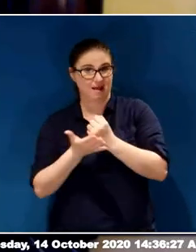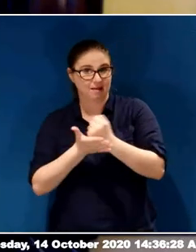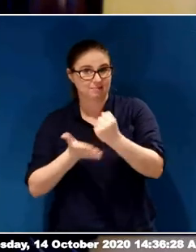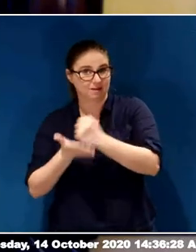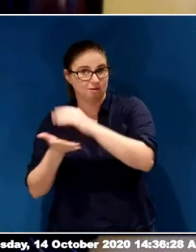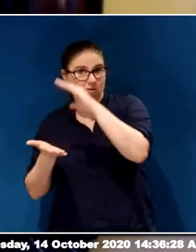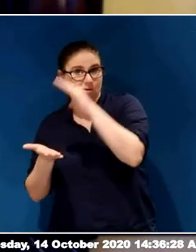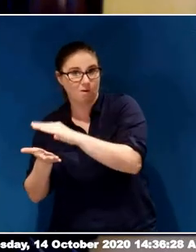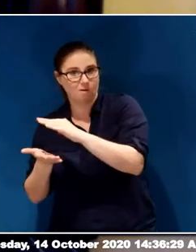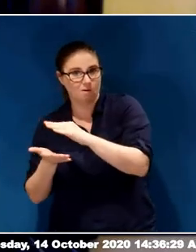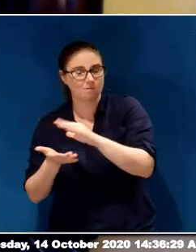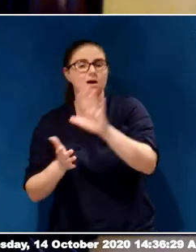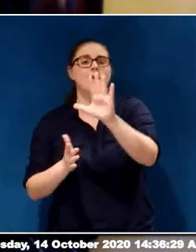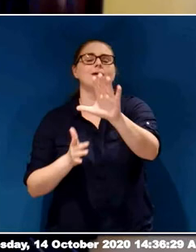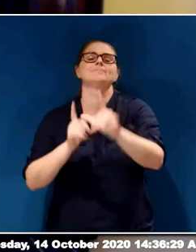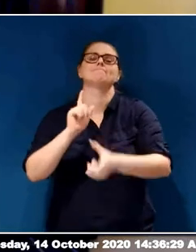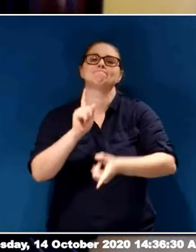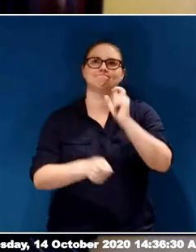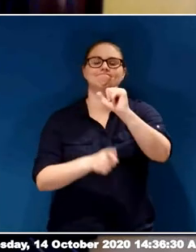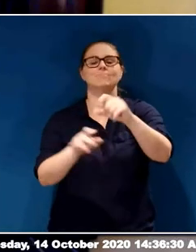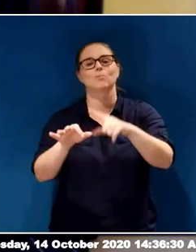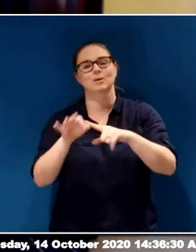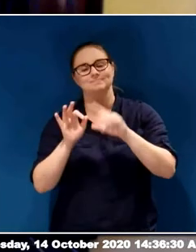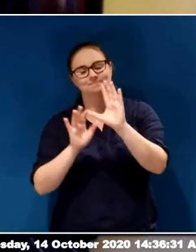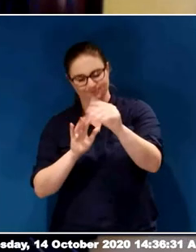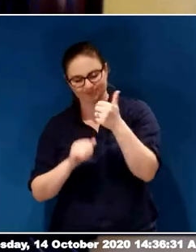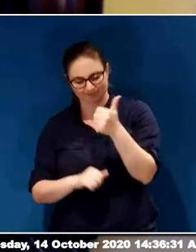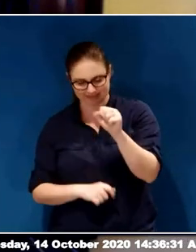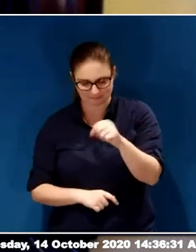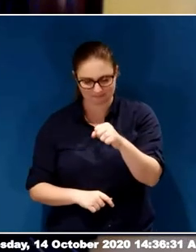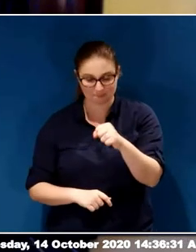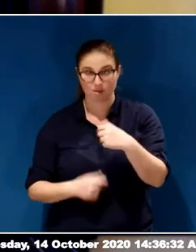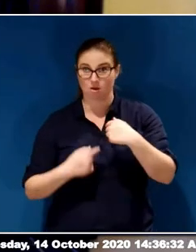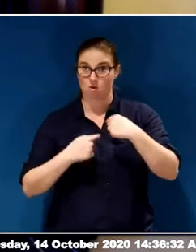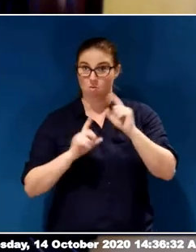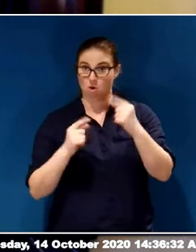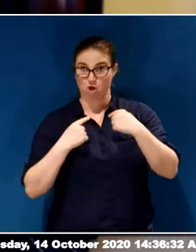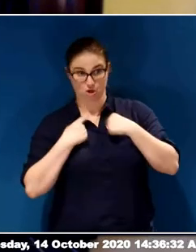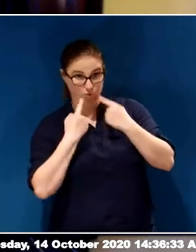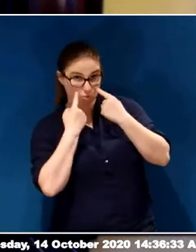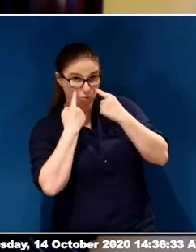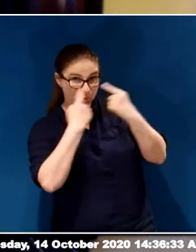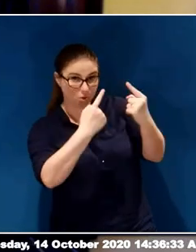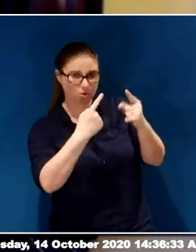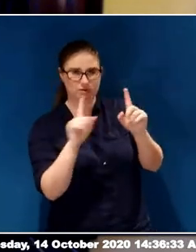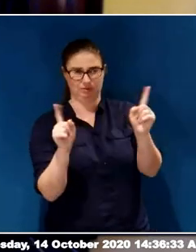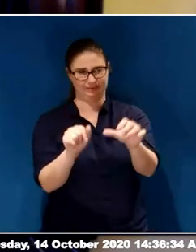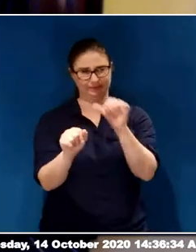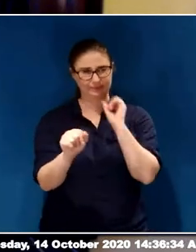What I saw was that fabulous was they both provided what's called a “technical